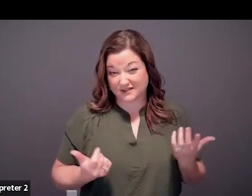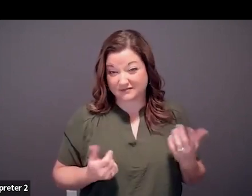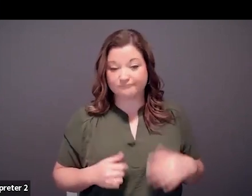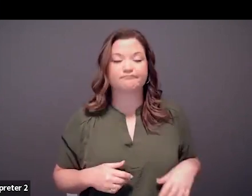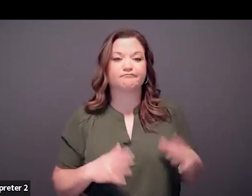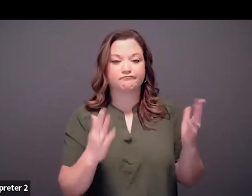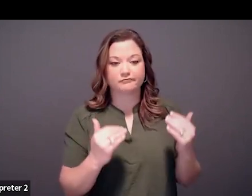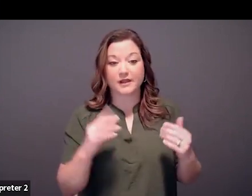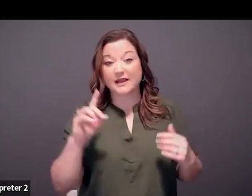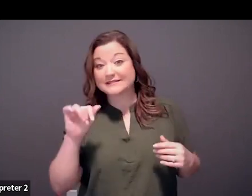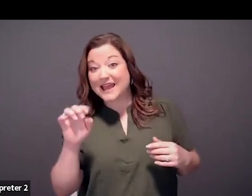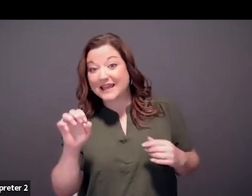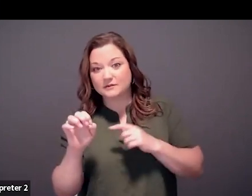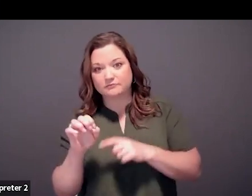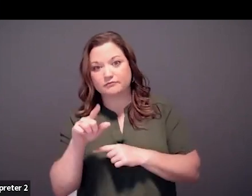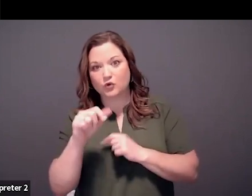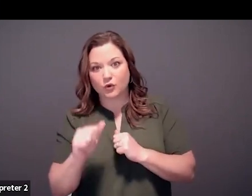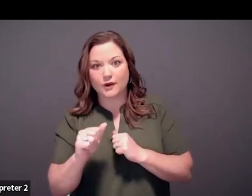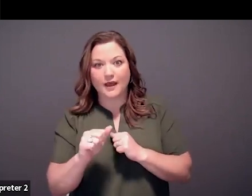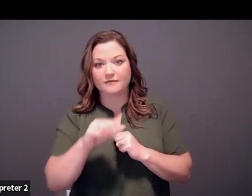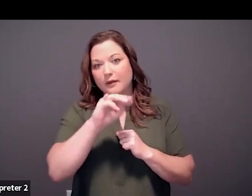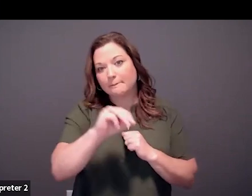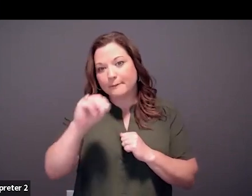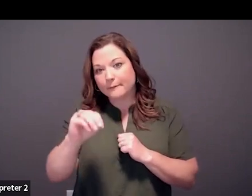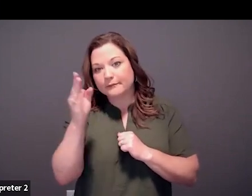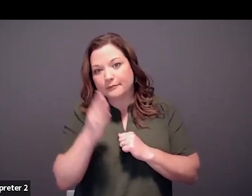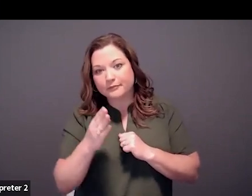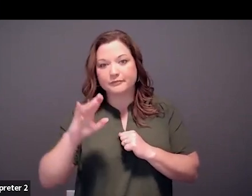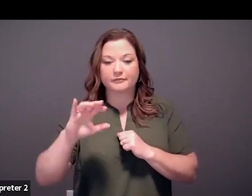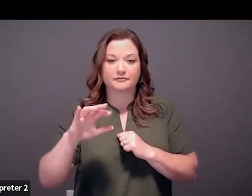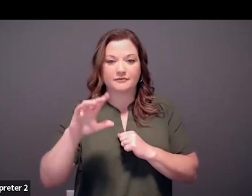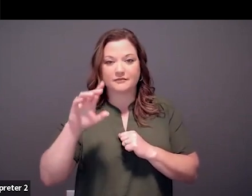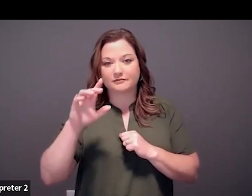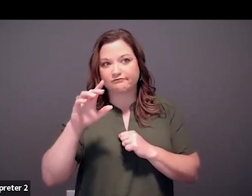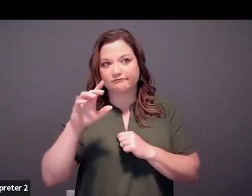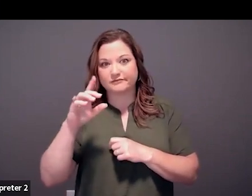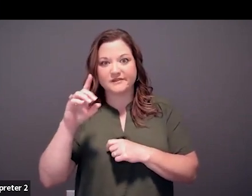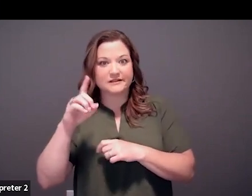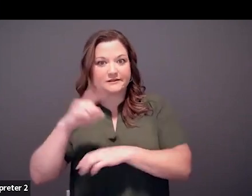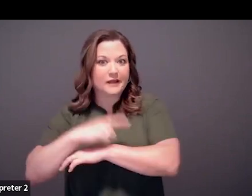You can put an example of how you want that formatted right above it. That way, once people started entering,